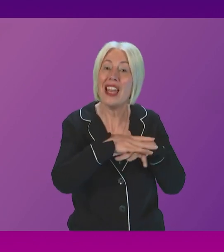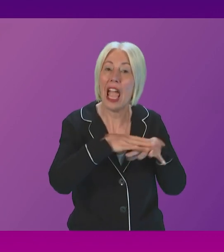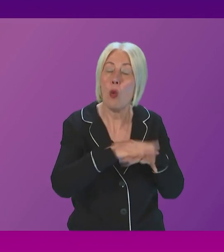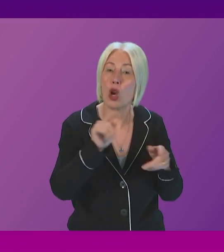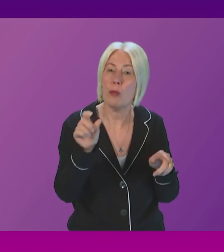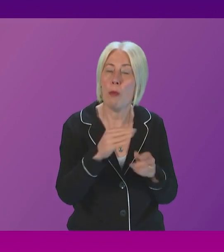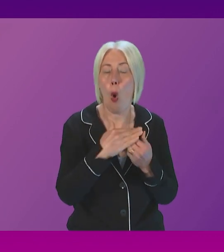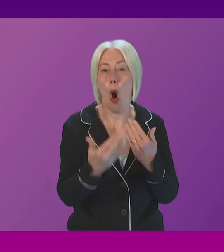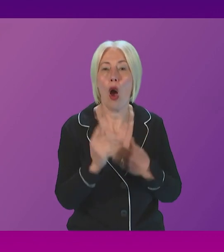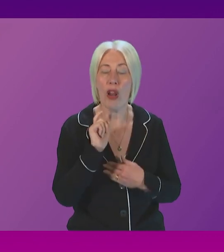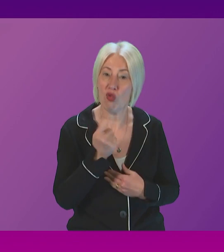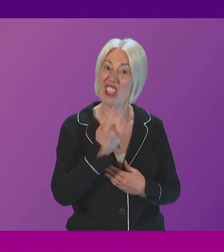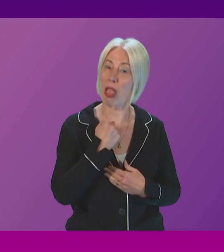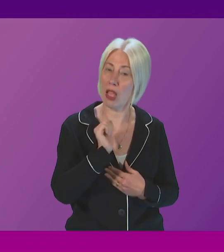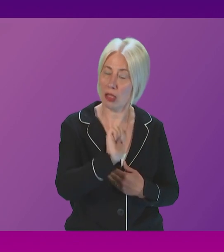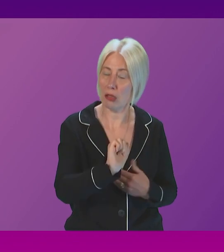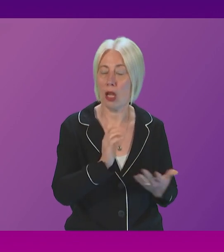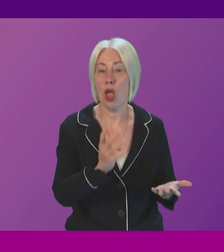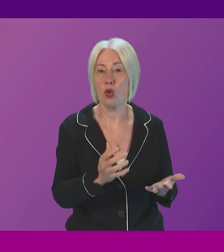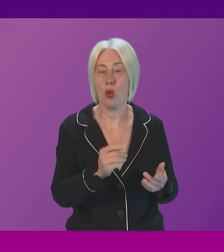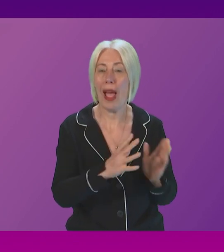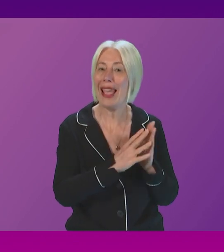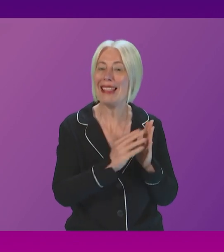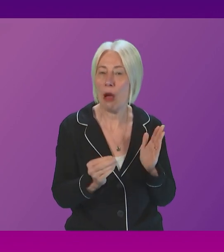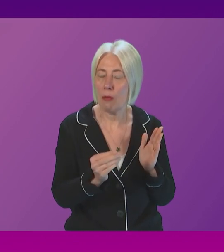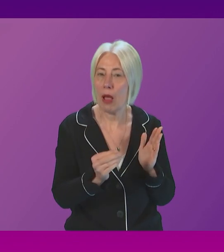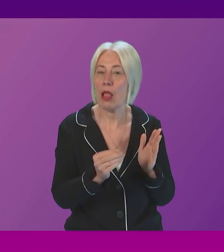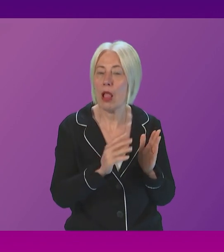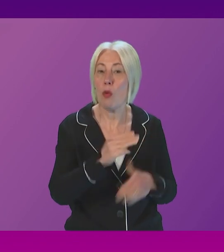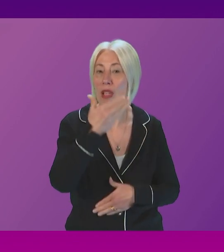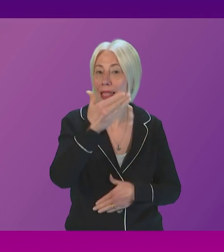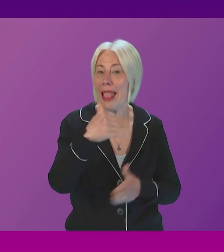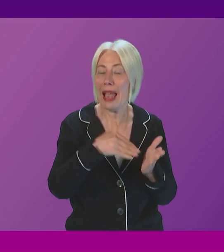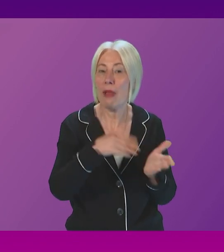One example of that, of course, would be the £9 million that has